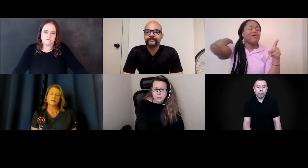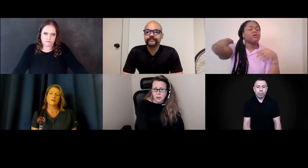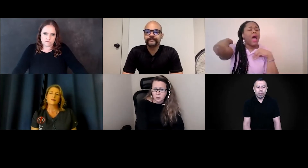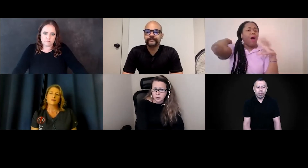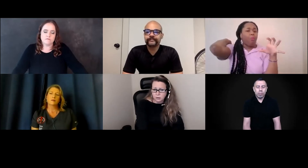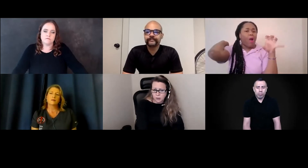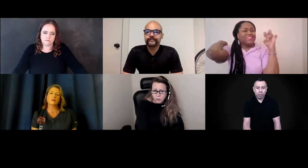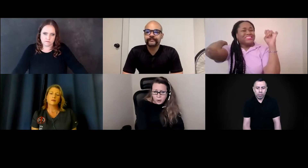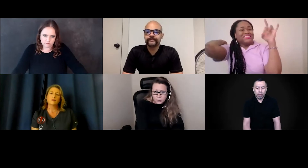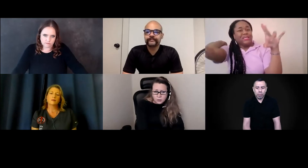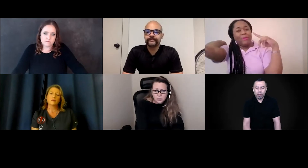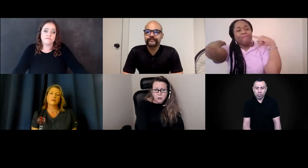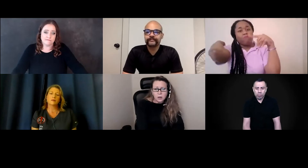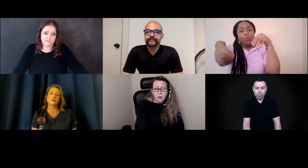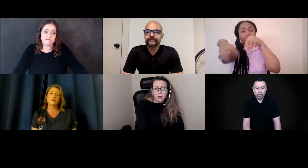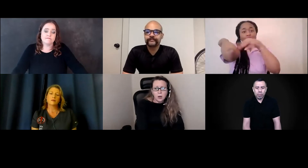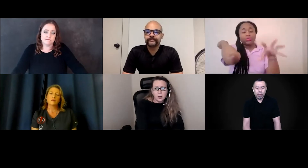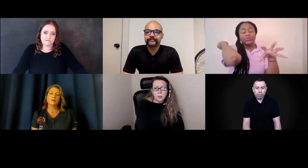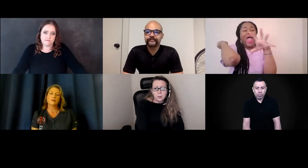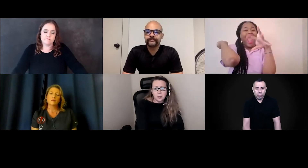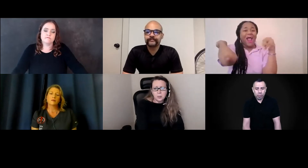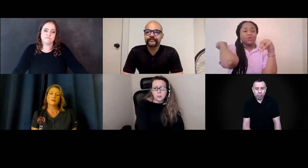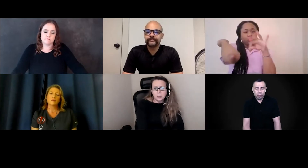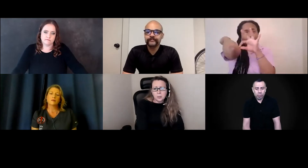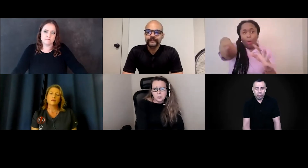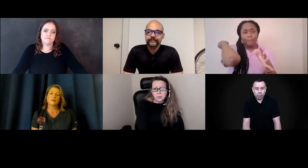I would love one.